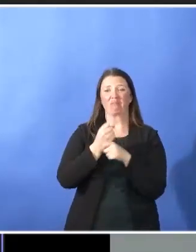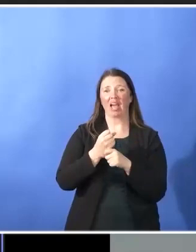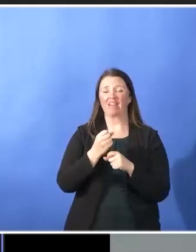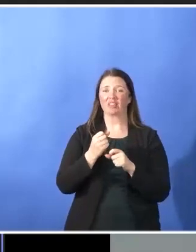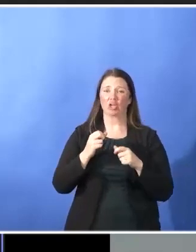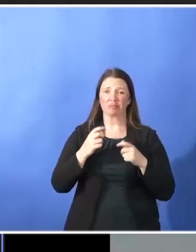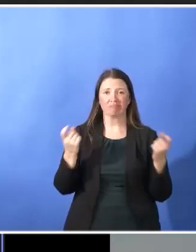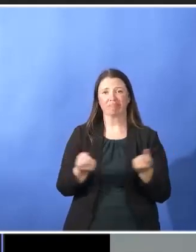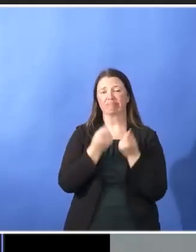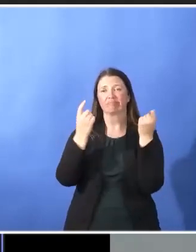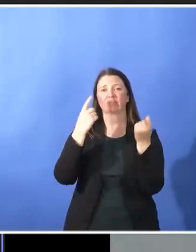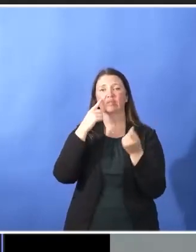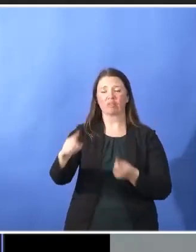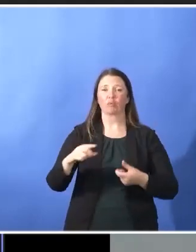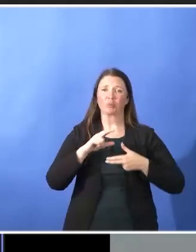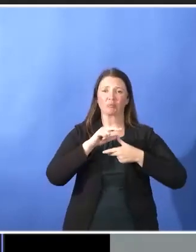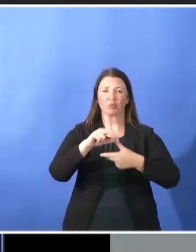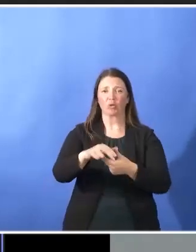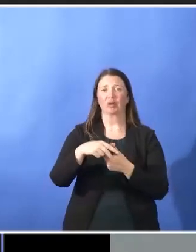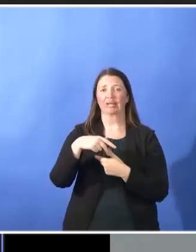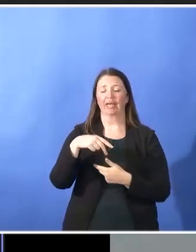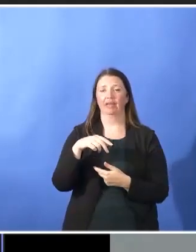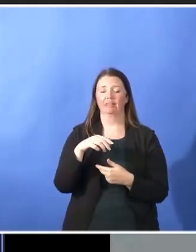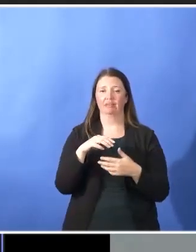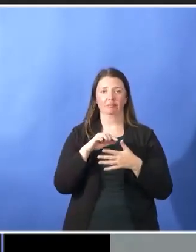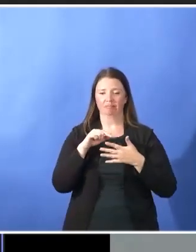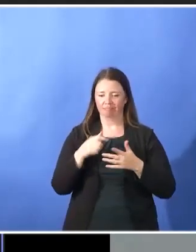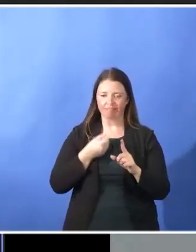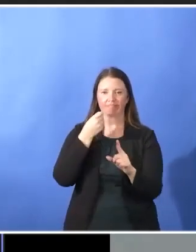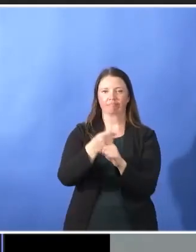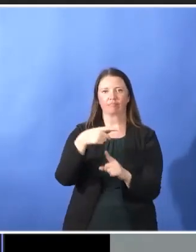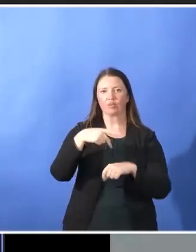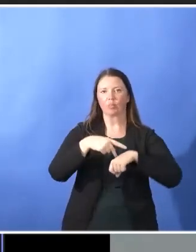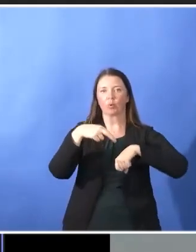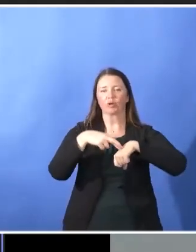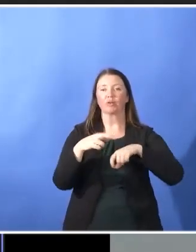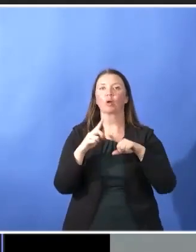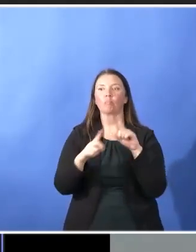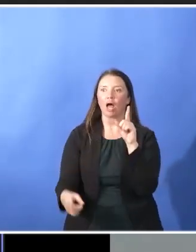BEFORE HURRICANE MARIA,